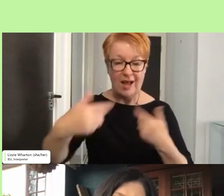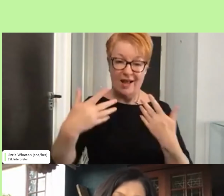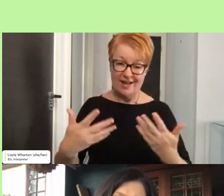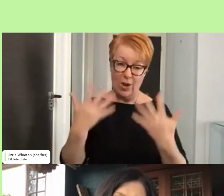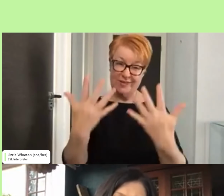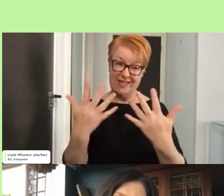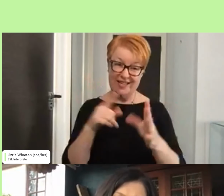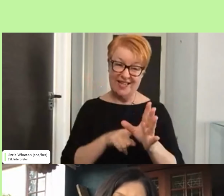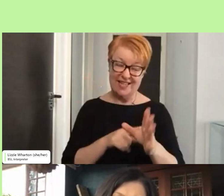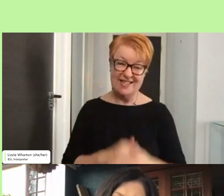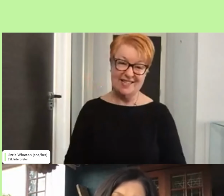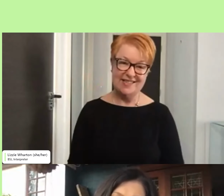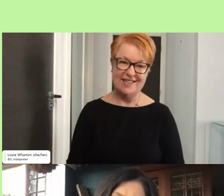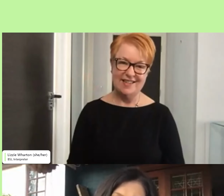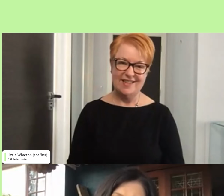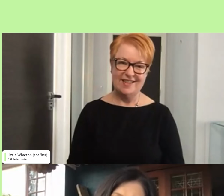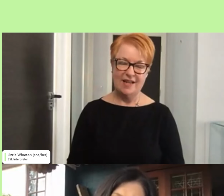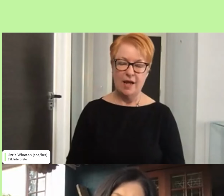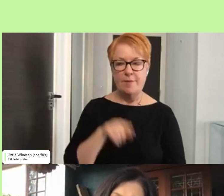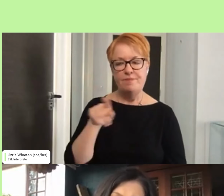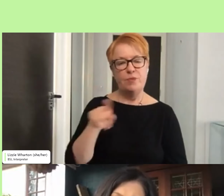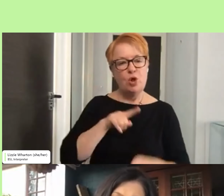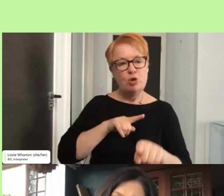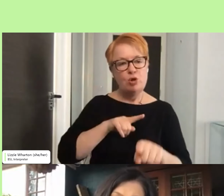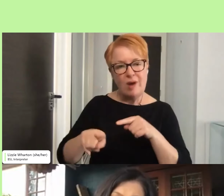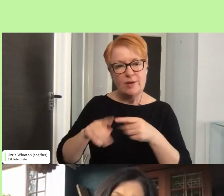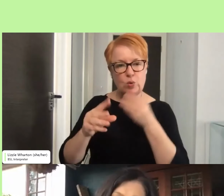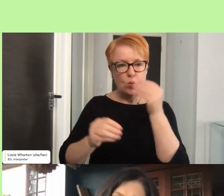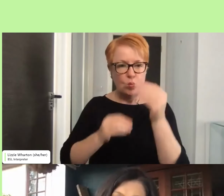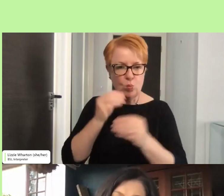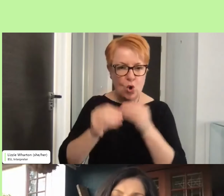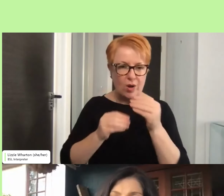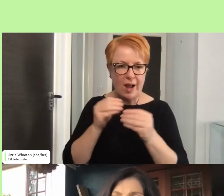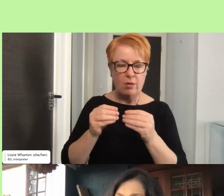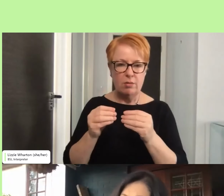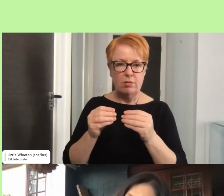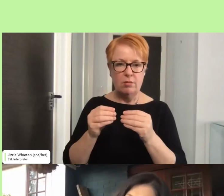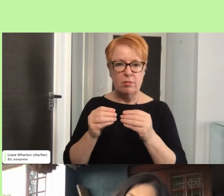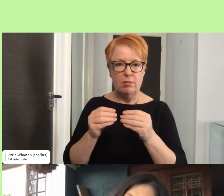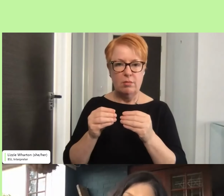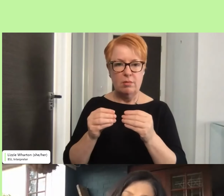so they try to figure out the way to stay with and collaborate with idea,